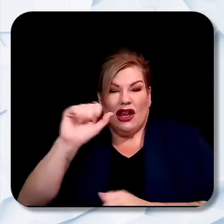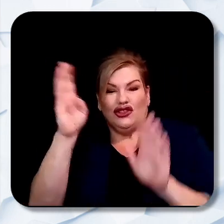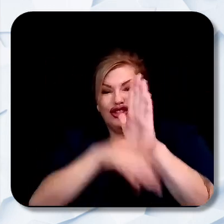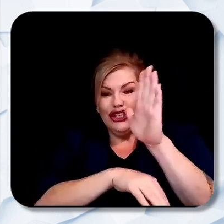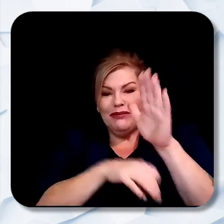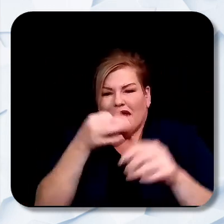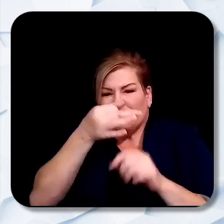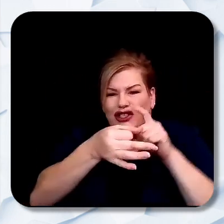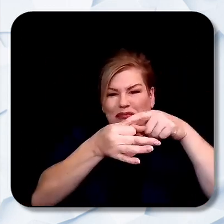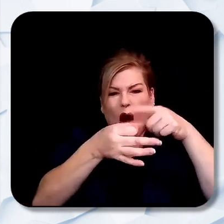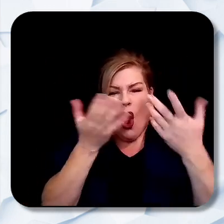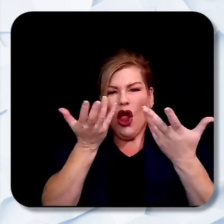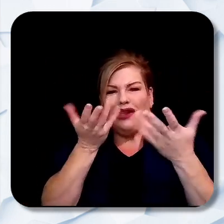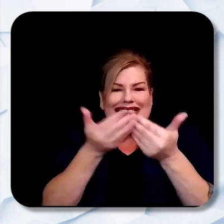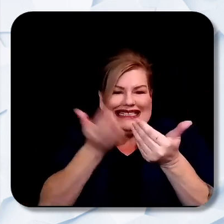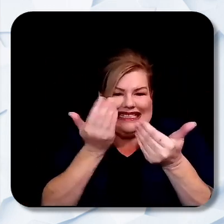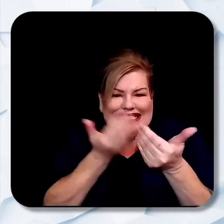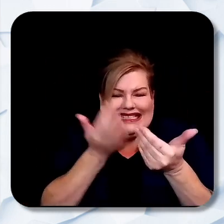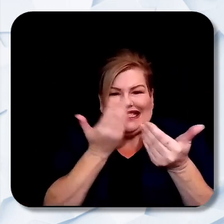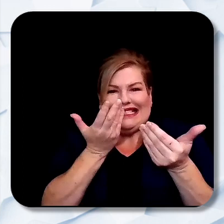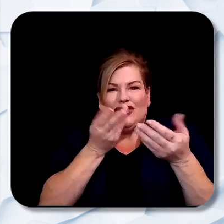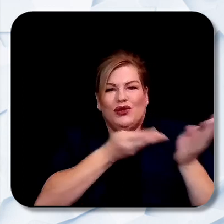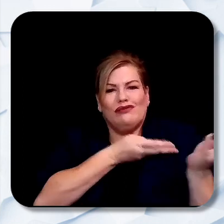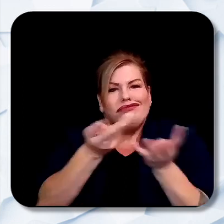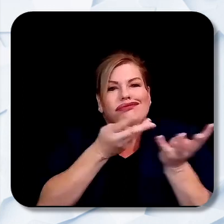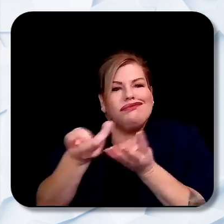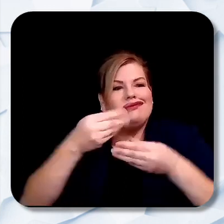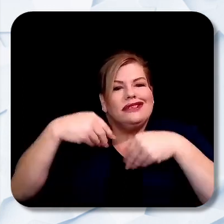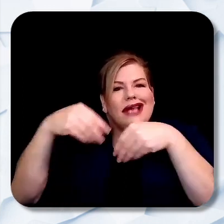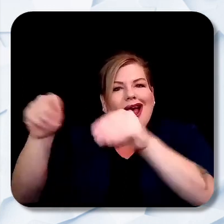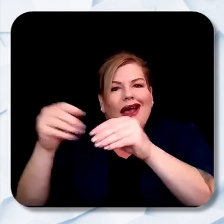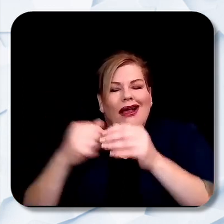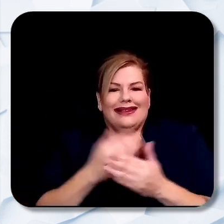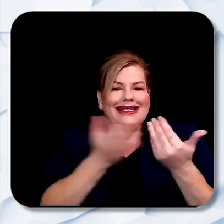It's easy to move. It's easy to manufacture, and the kids that are being harmed by it. They may